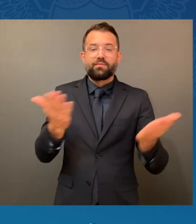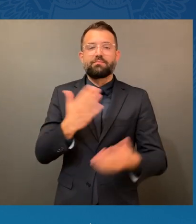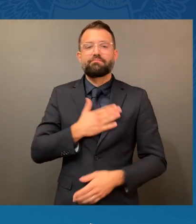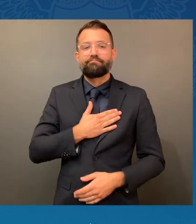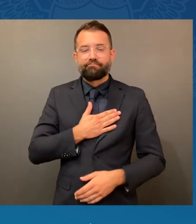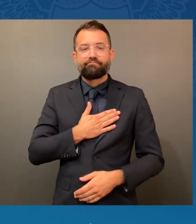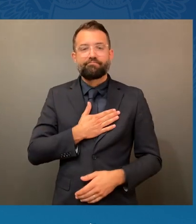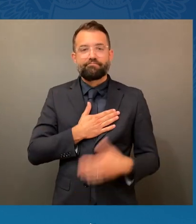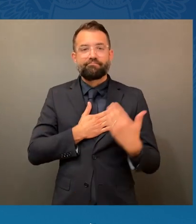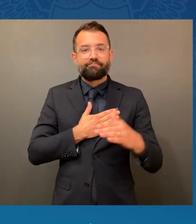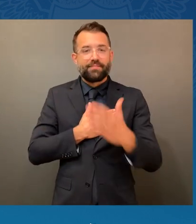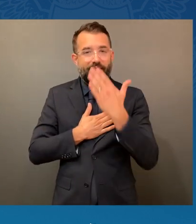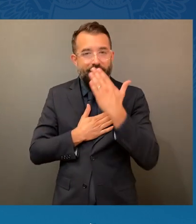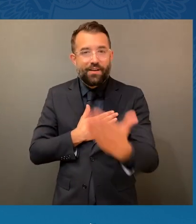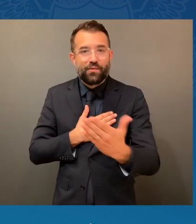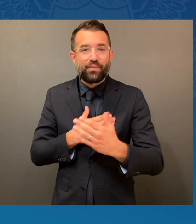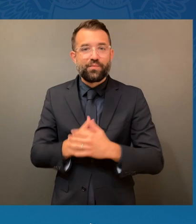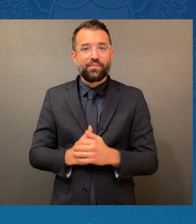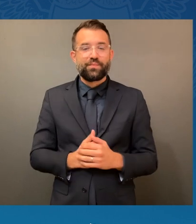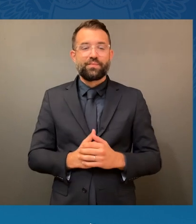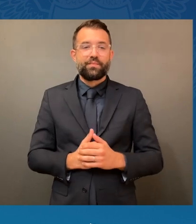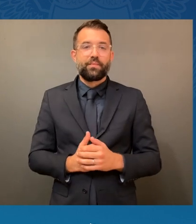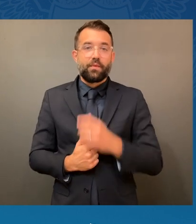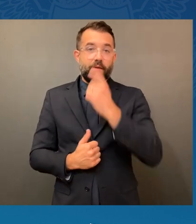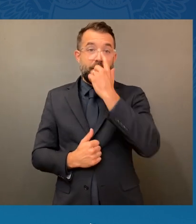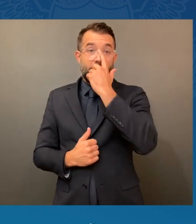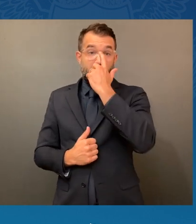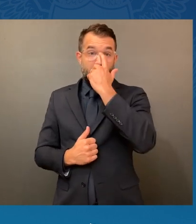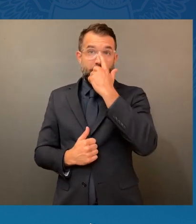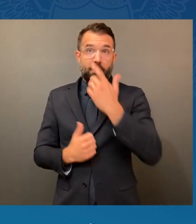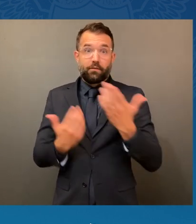So, sailors, whether you are an electronics technician